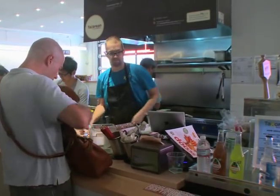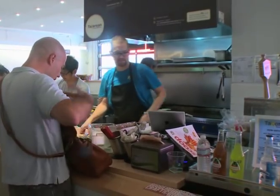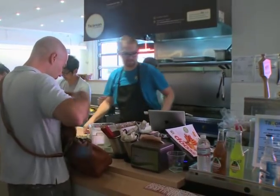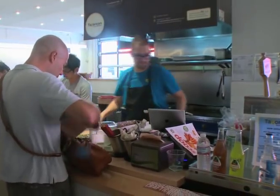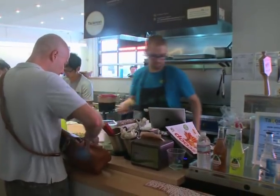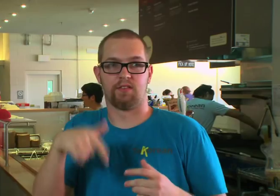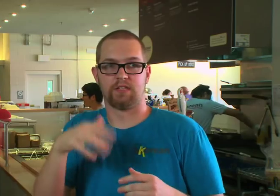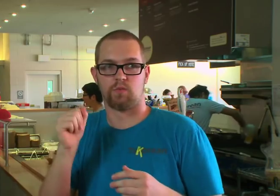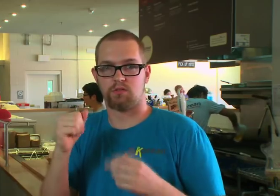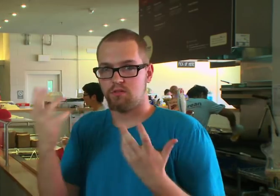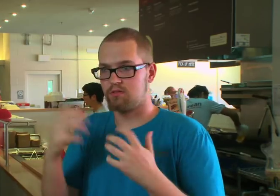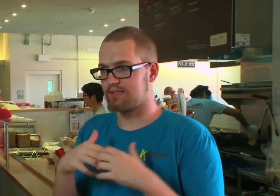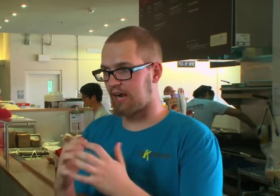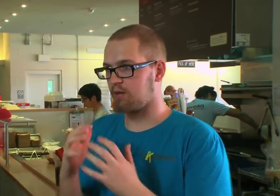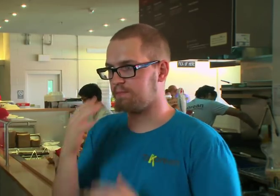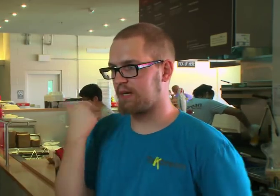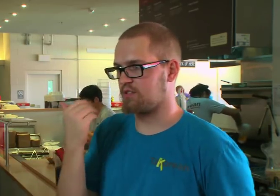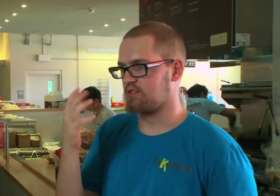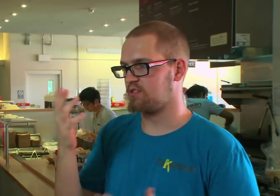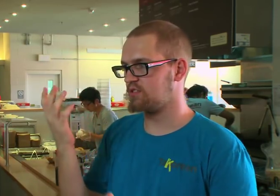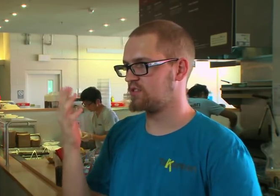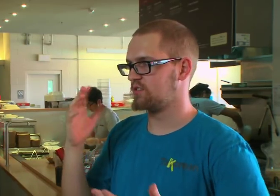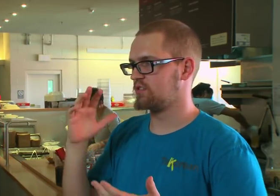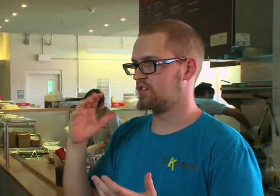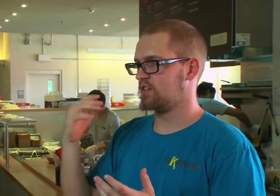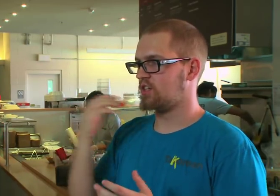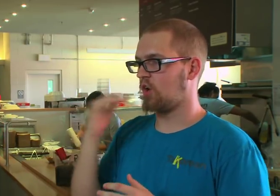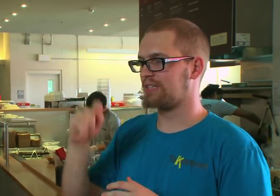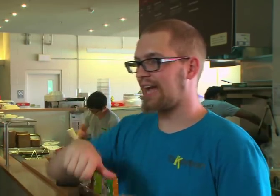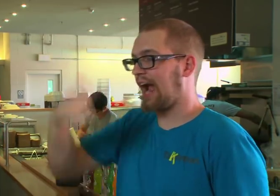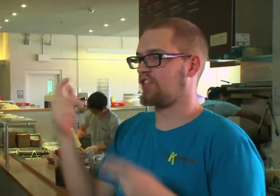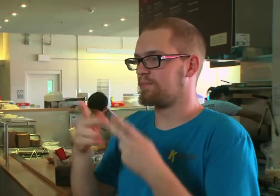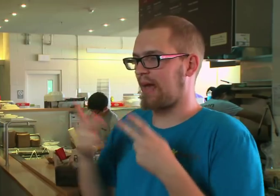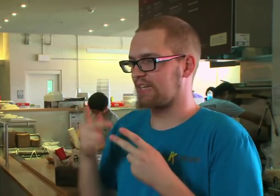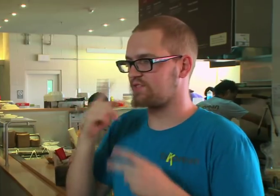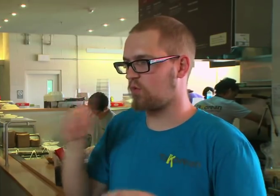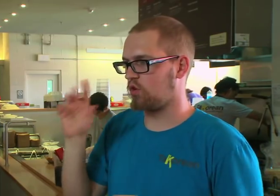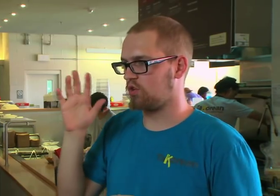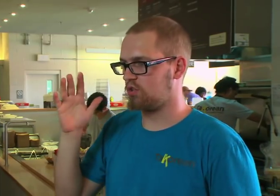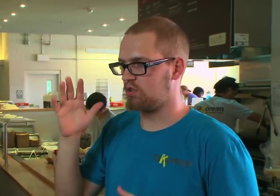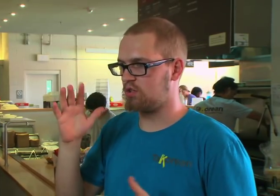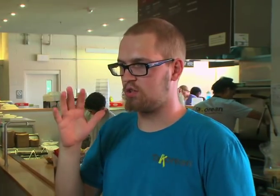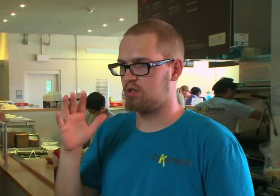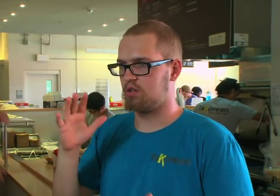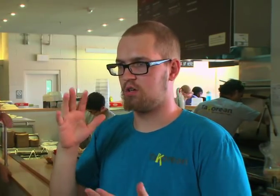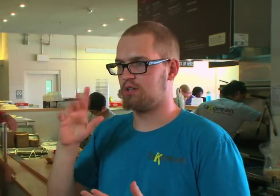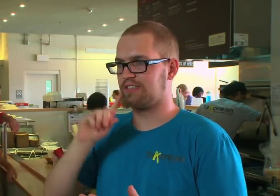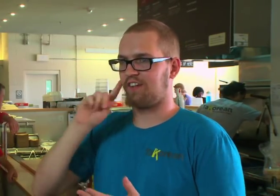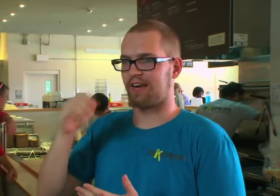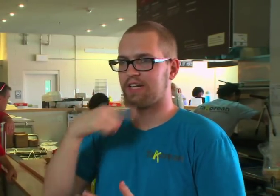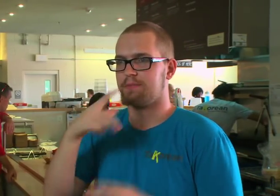"I'm really happy that this was established as a business, because you know once again,